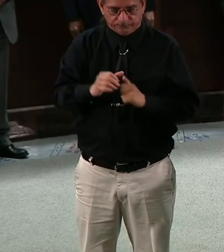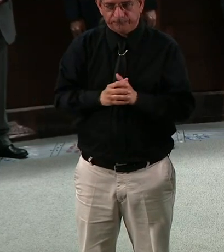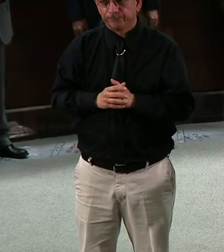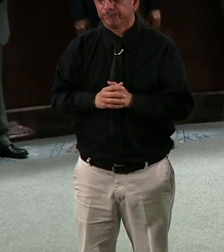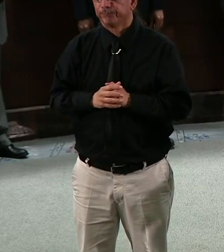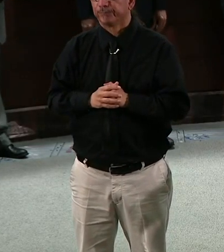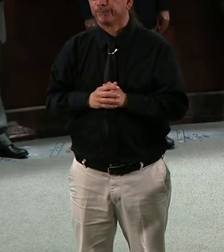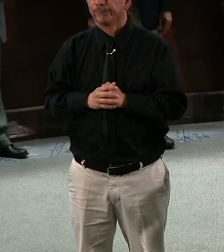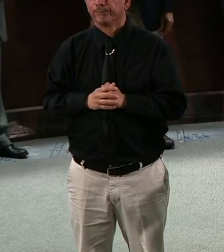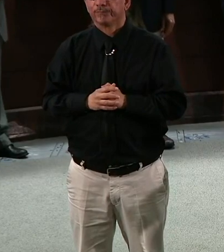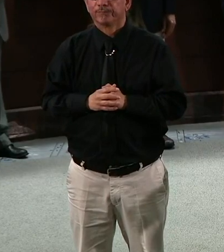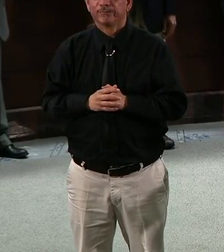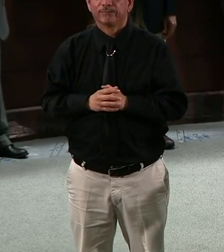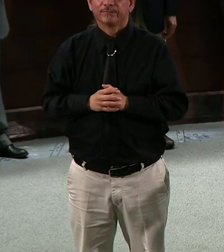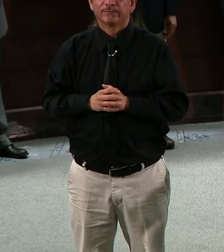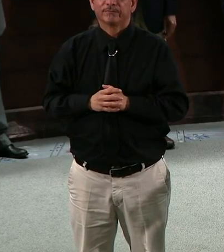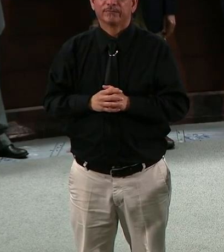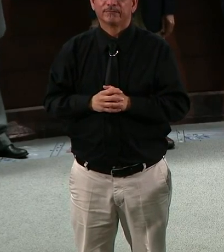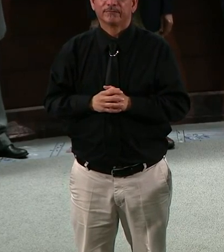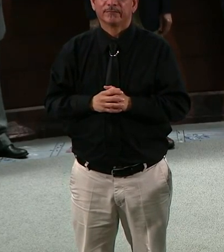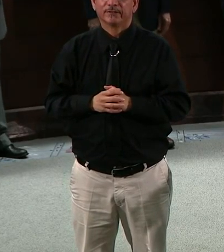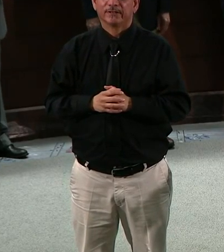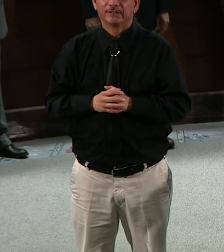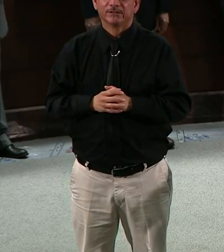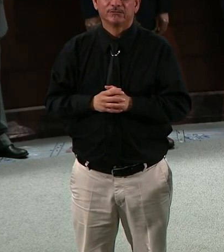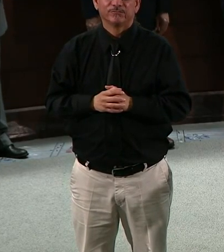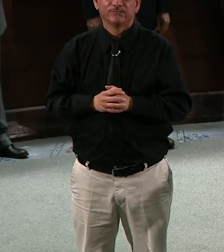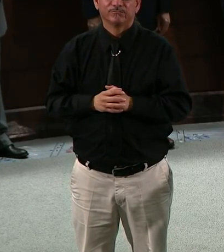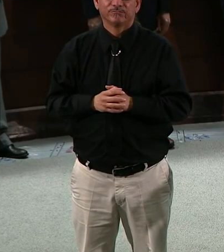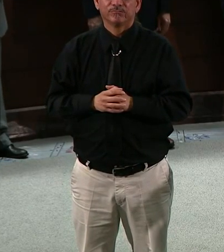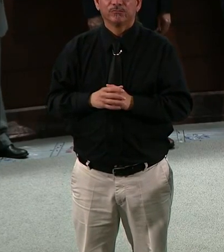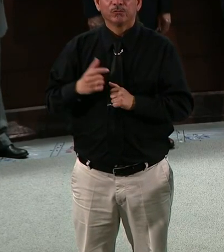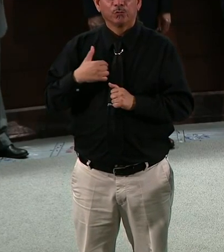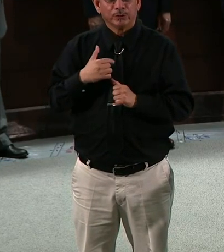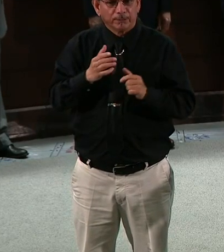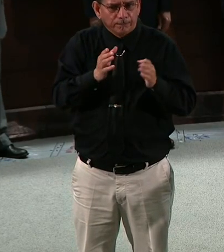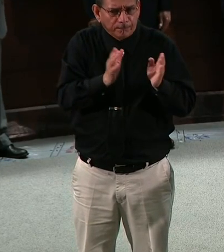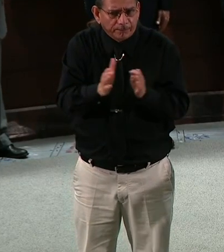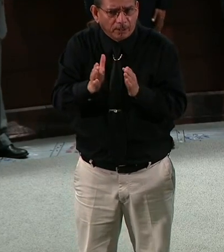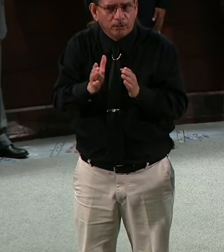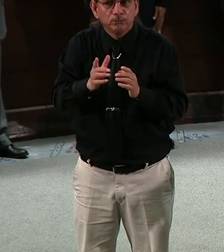K. EST AND I SOMETIMES COMMON